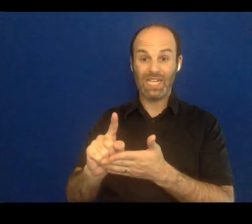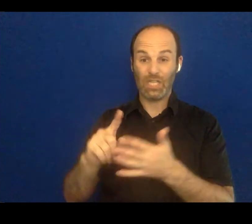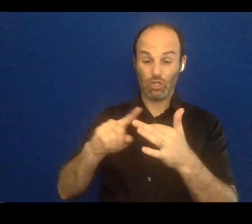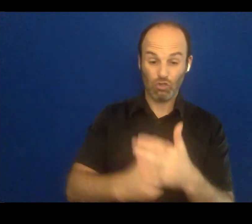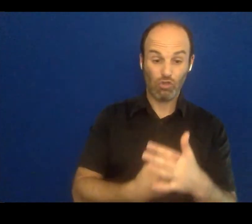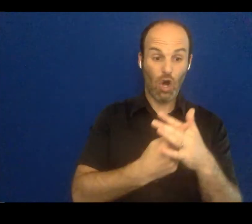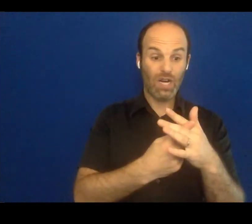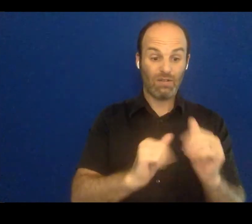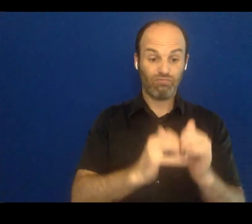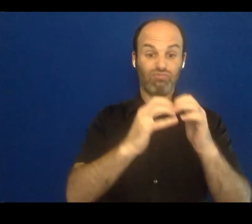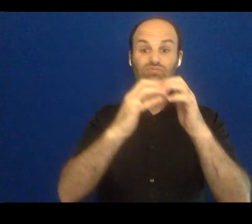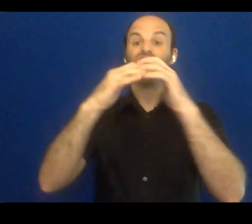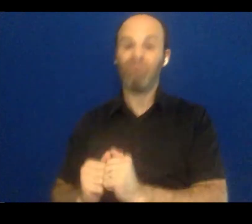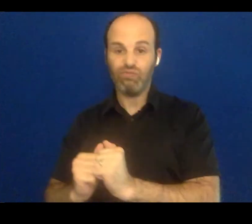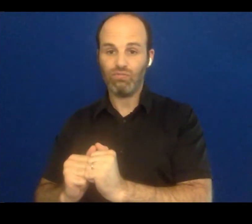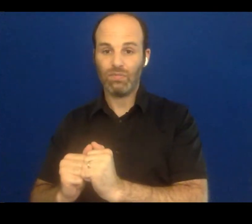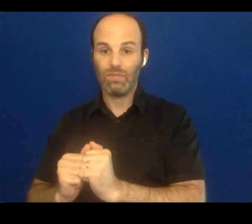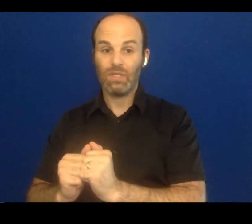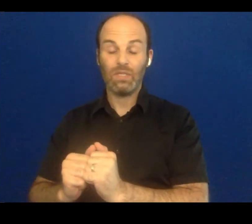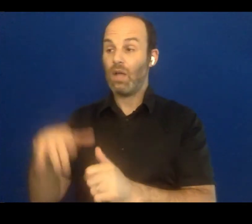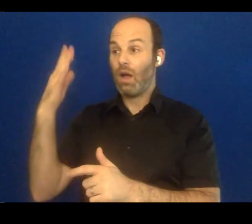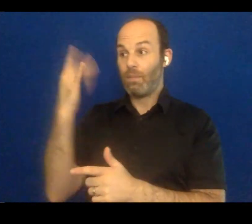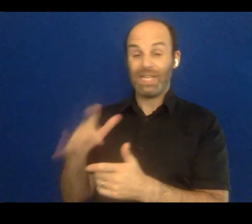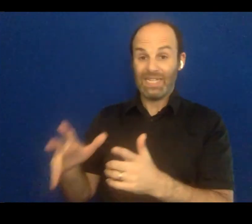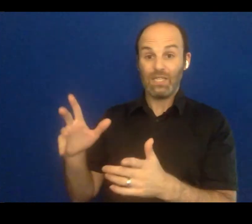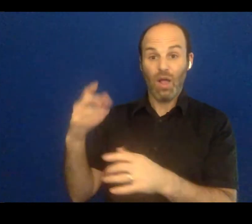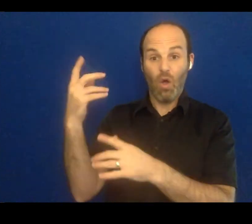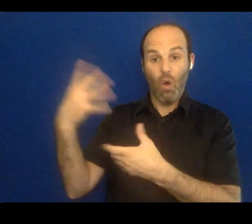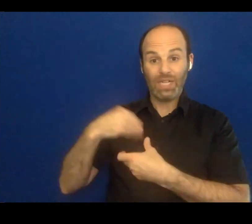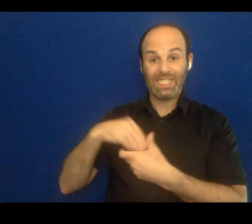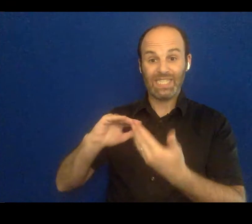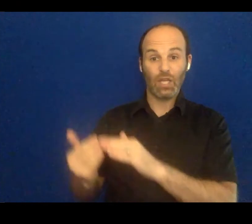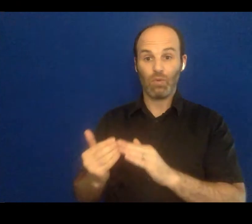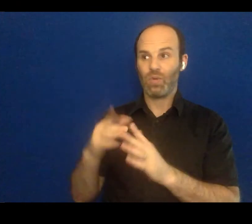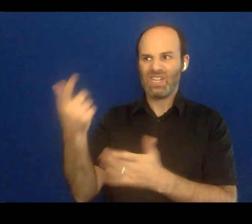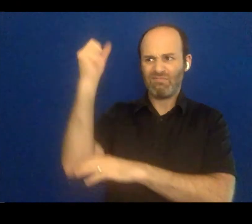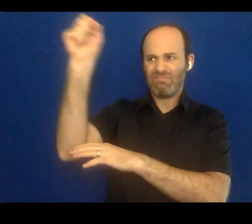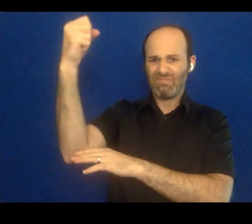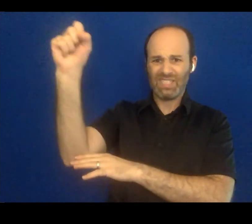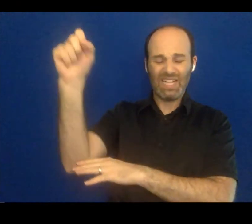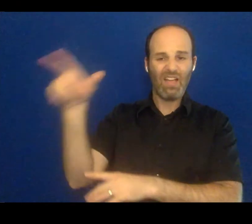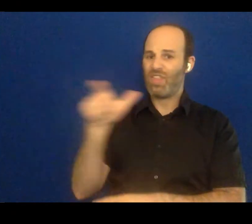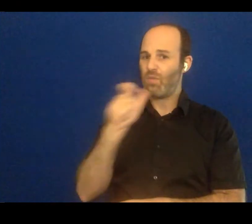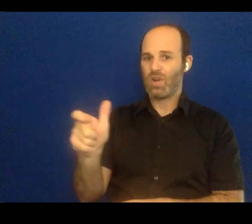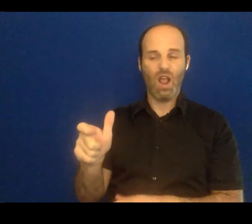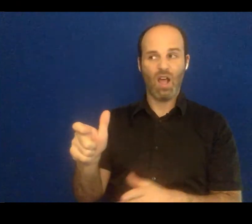IT WAS SHUTDOWN BECAUSE OF THE PROTESTS FROM THE AUTISTIC COMMUNITY THAT THEY WERE NOT OKAY WITH WHAT KINDS OF QUESTIONS BEING ASKED AND HOW